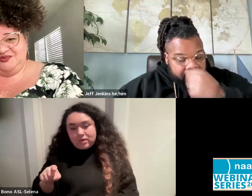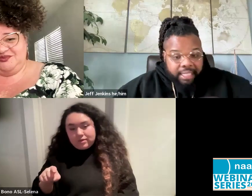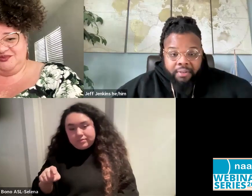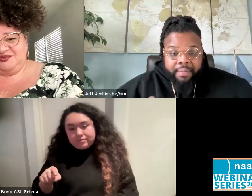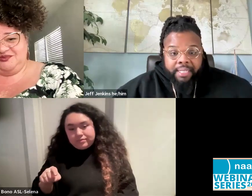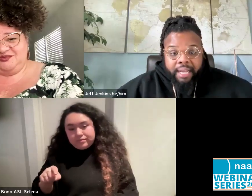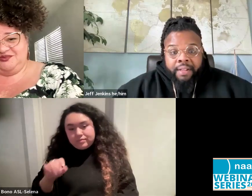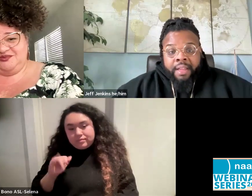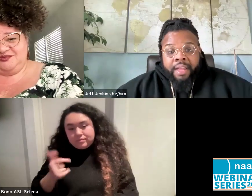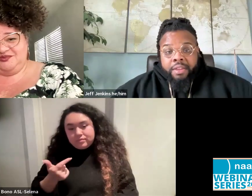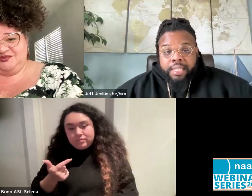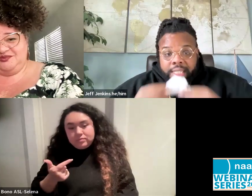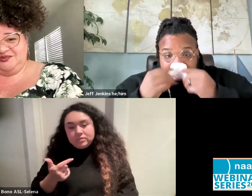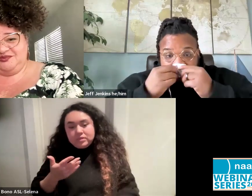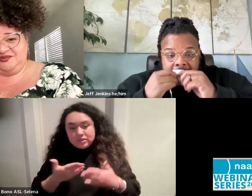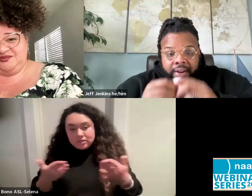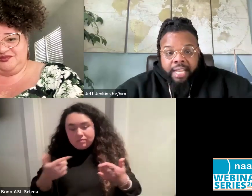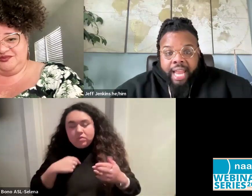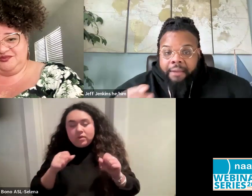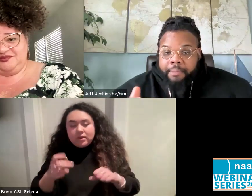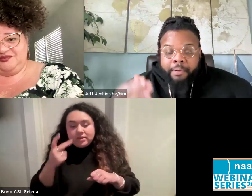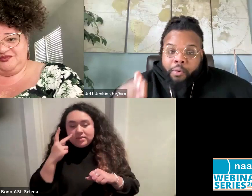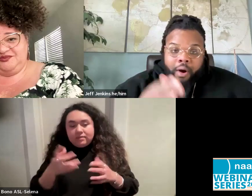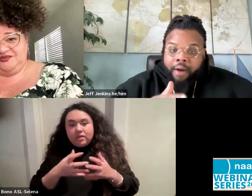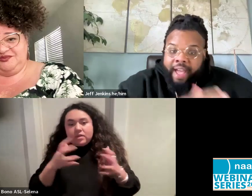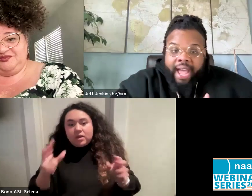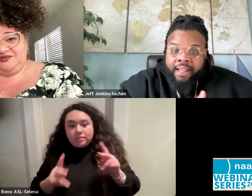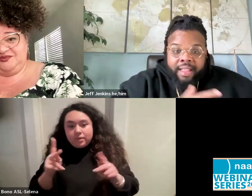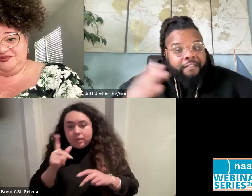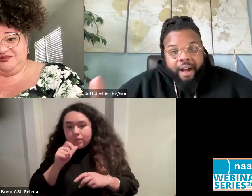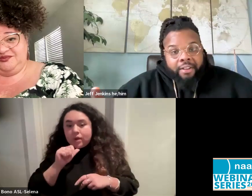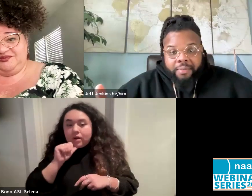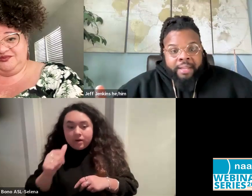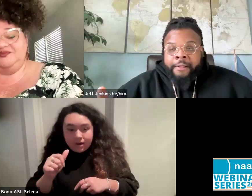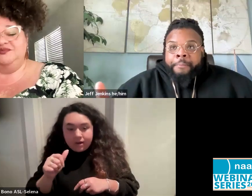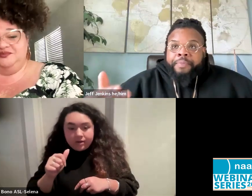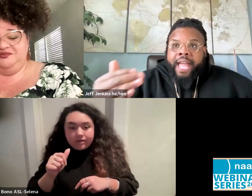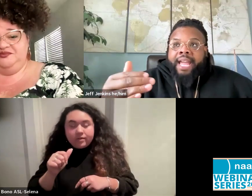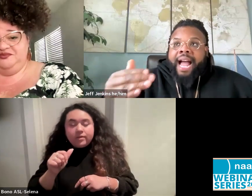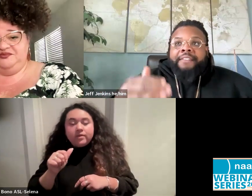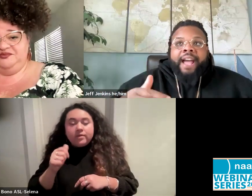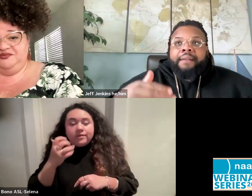Instagram and stuff, You can see that there's a lot of people who aren't there that follow me. I've had